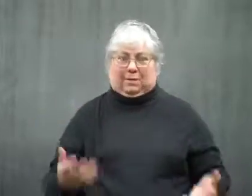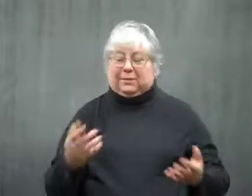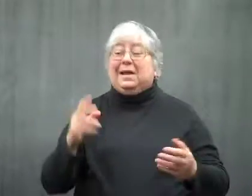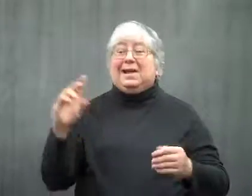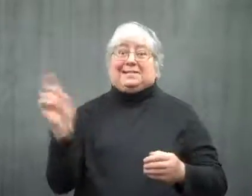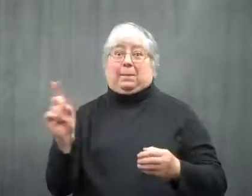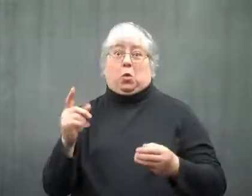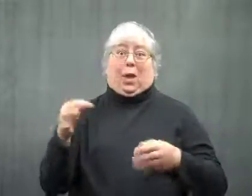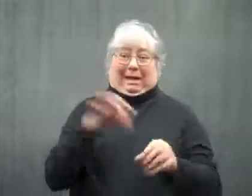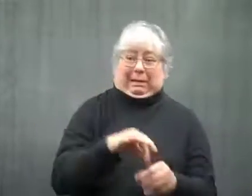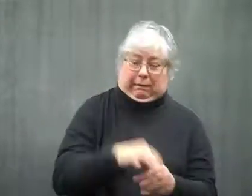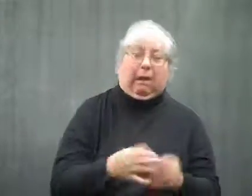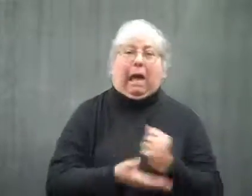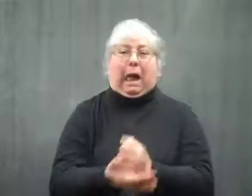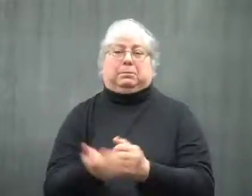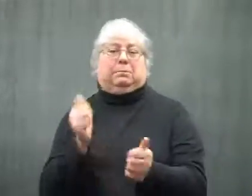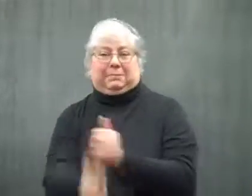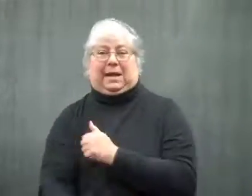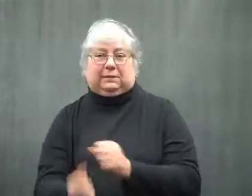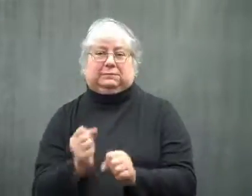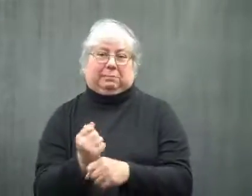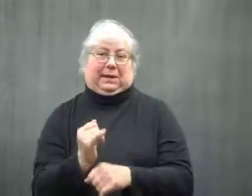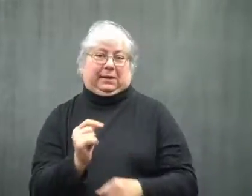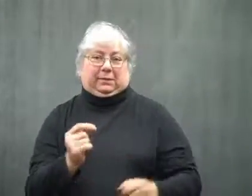The Democrats were able to get enough votes to pass the measure.